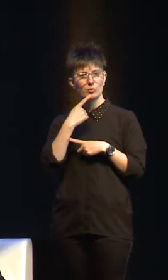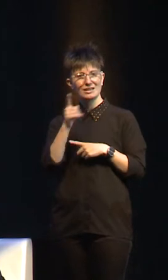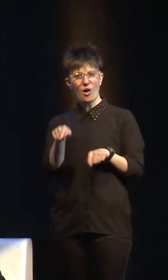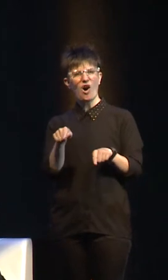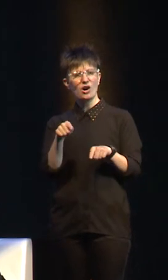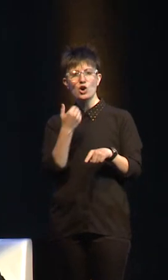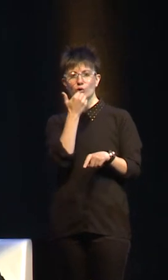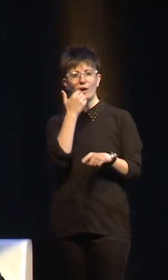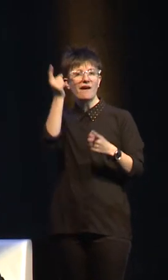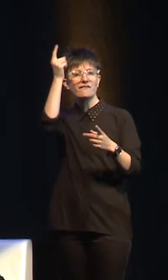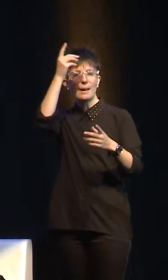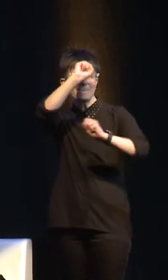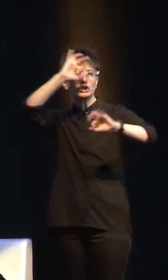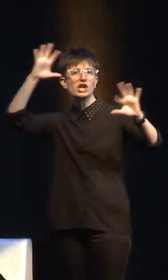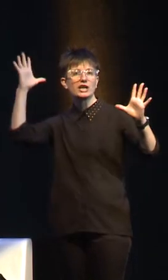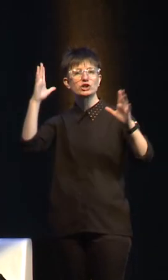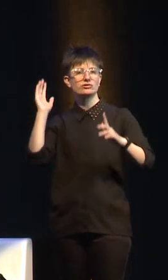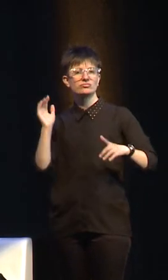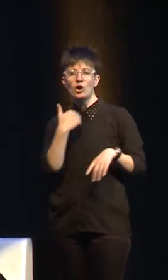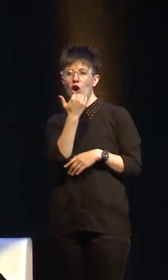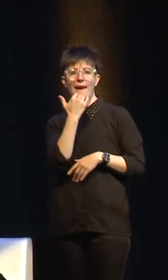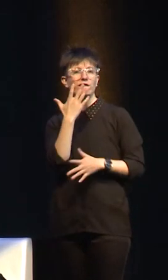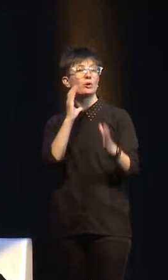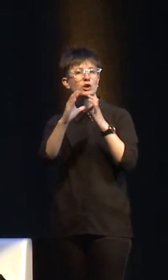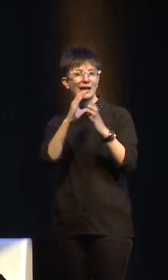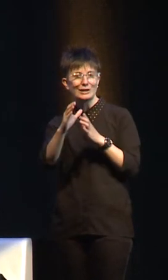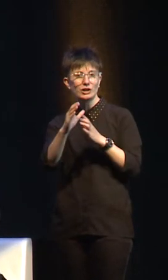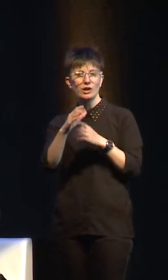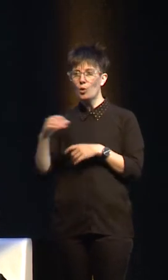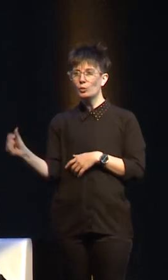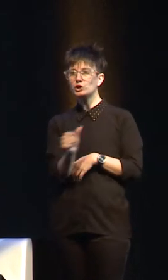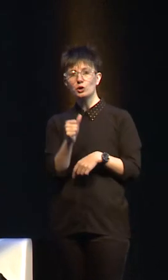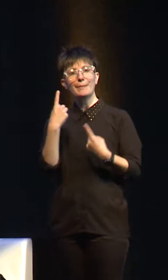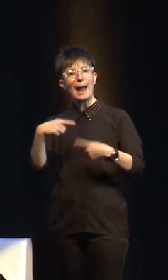and communication to actually say to these 16, 17, 18 year-olds there is another future